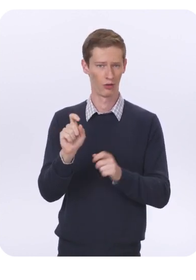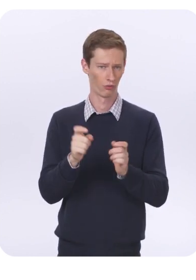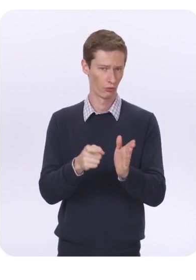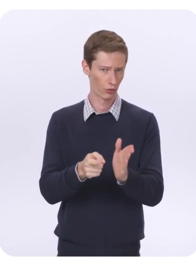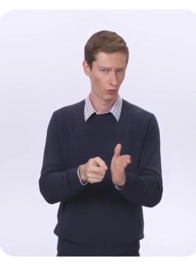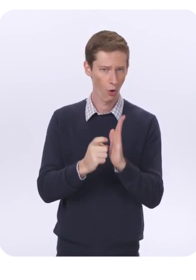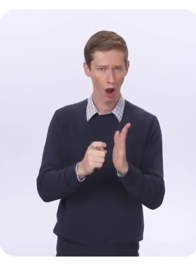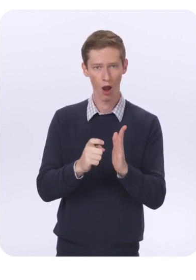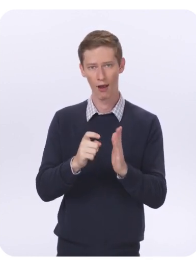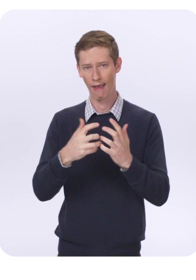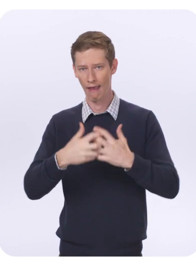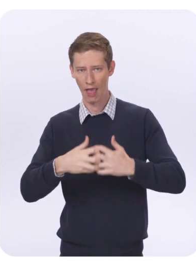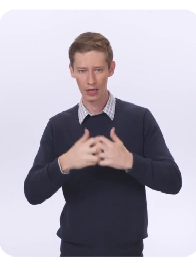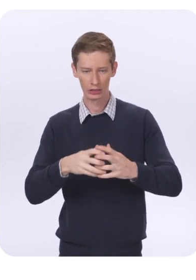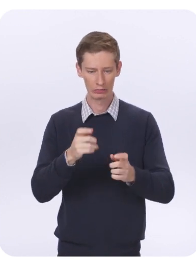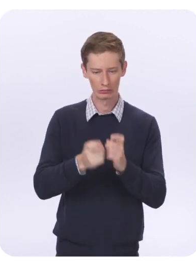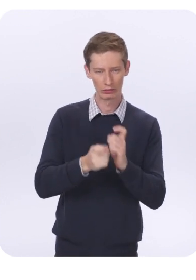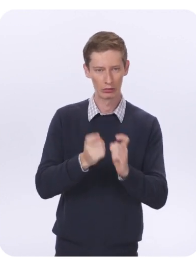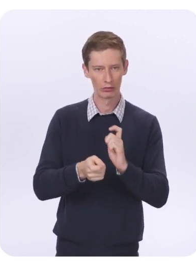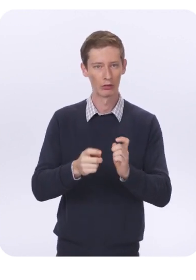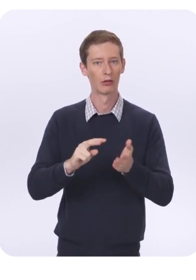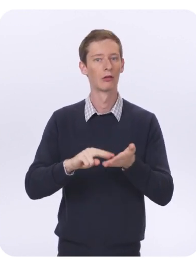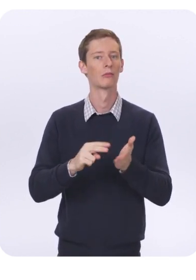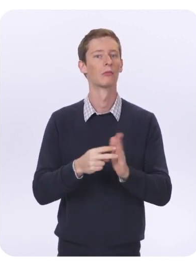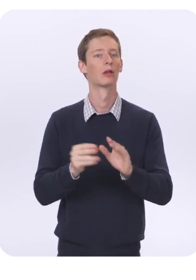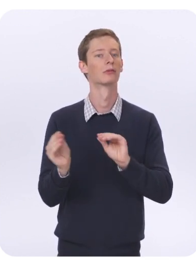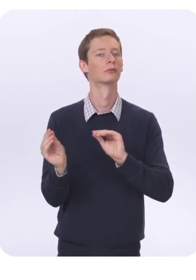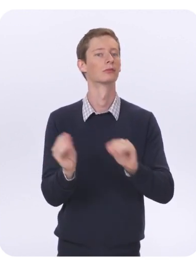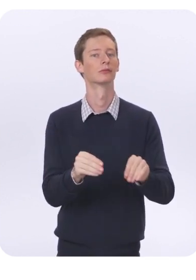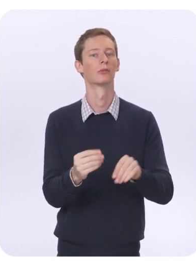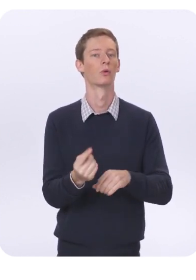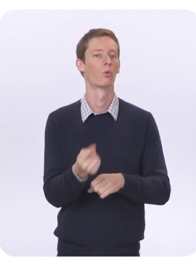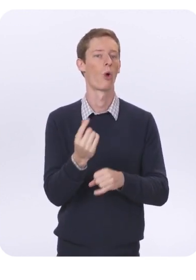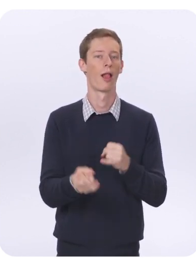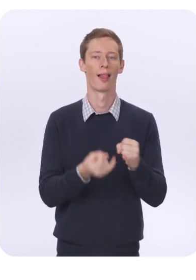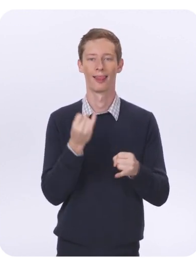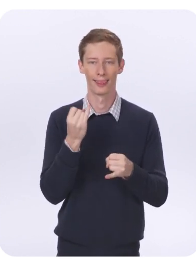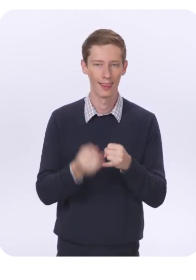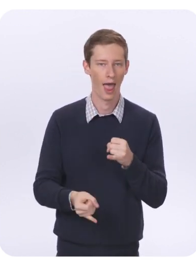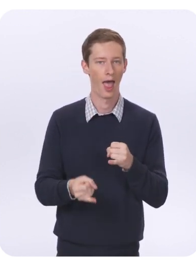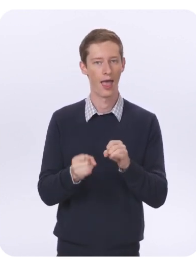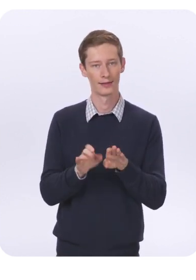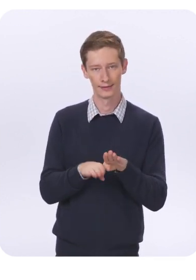Being injected as one of the last post-processing passes after your geometry is rendered